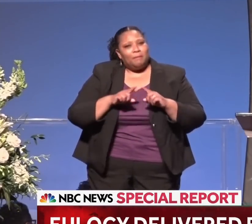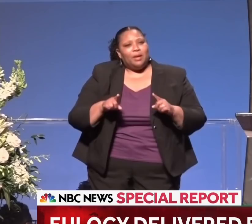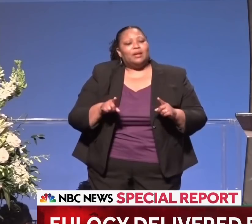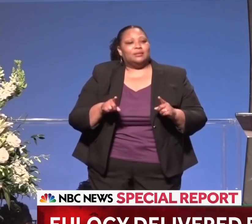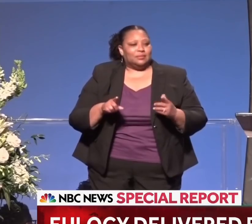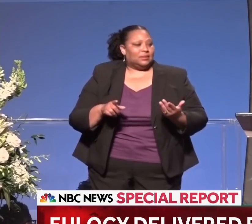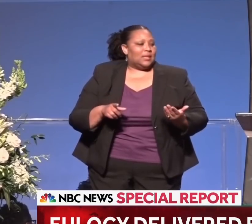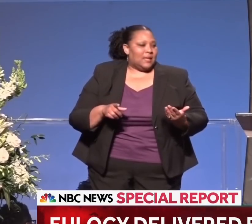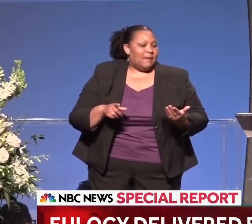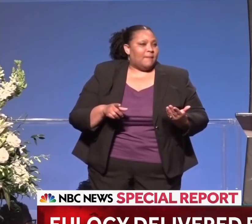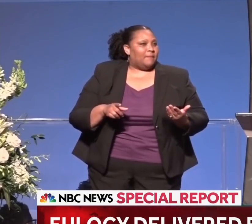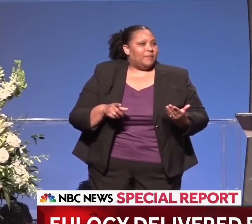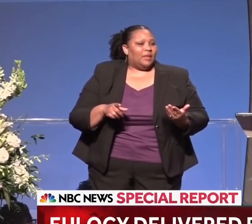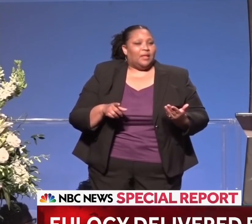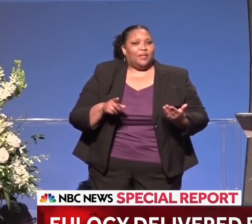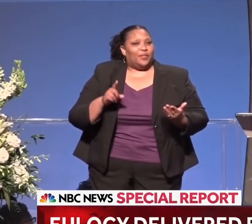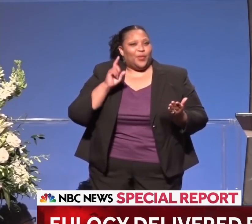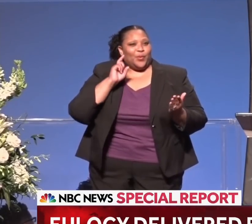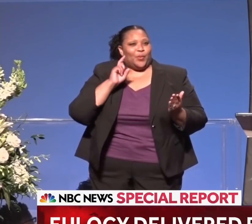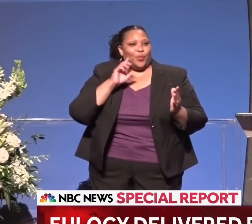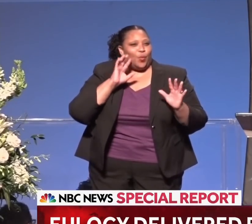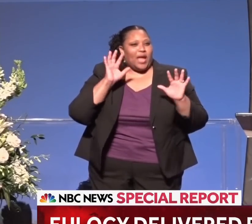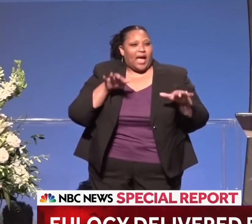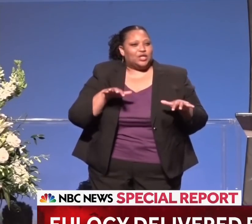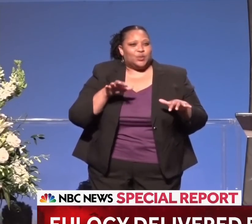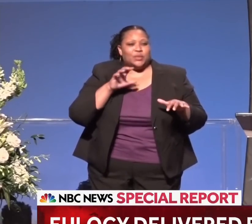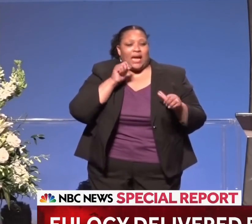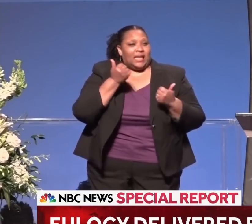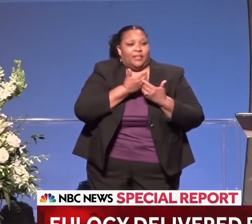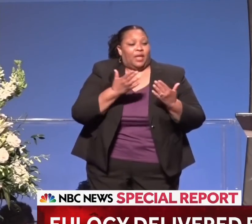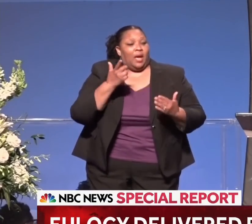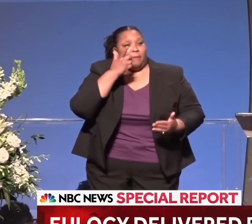FLOYD COULD HAVE BEEN ANYBODY.